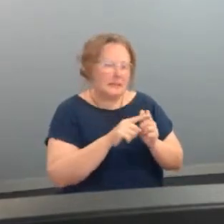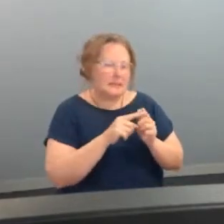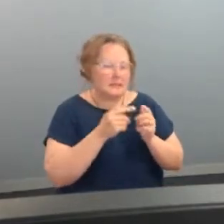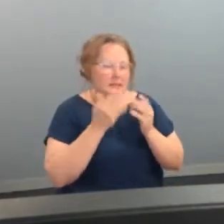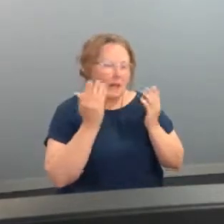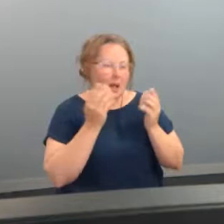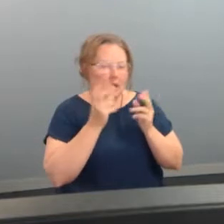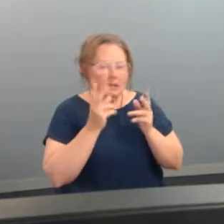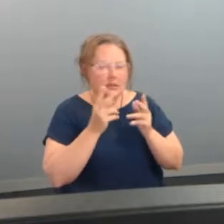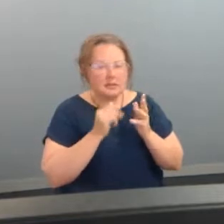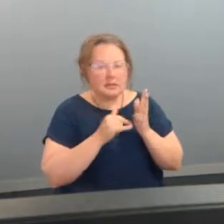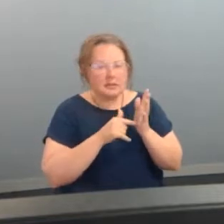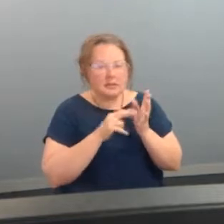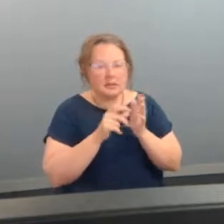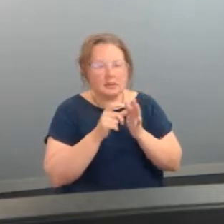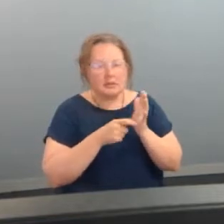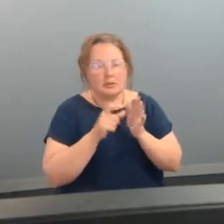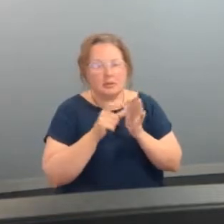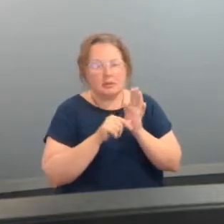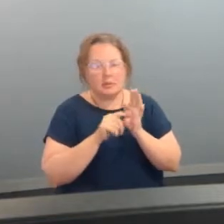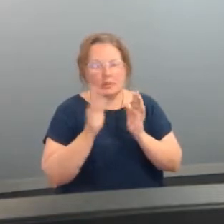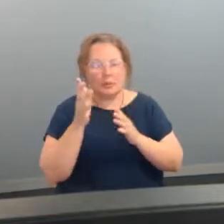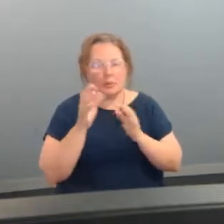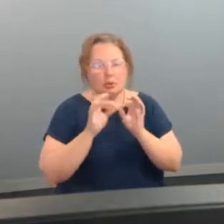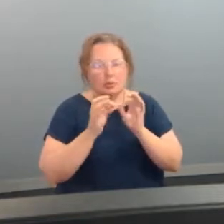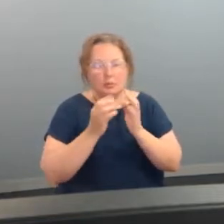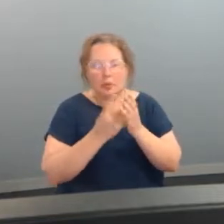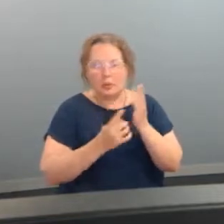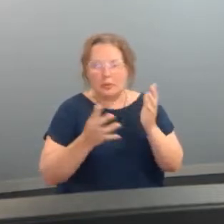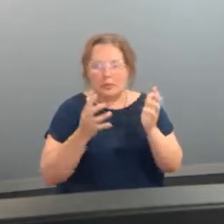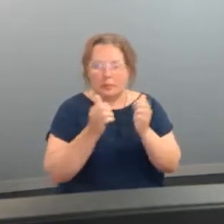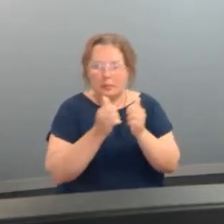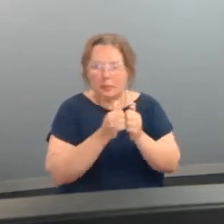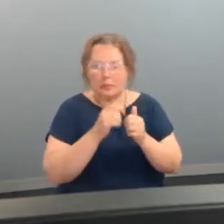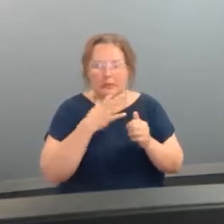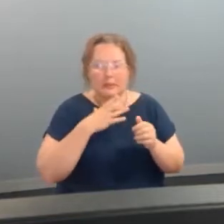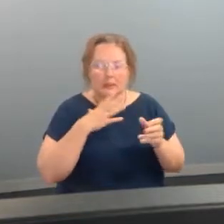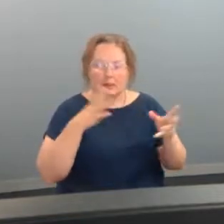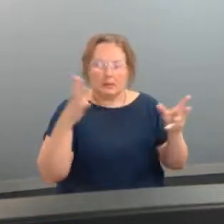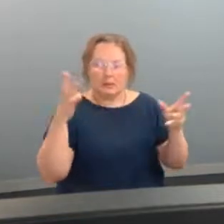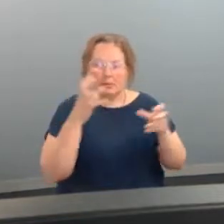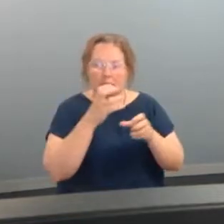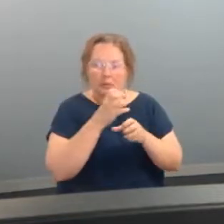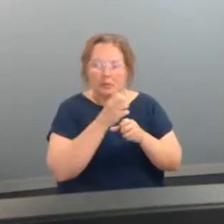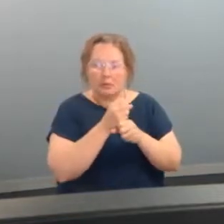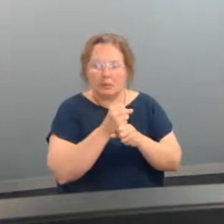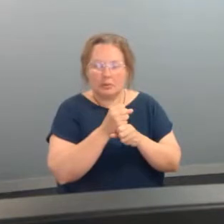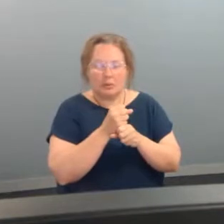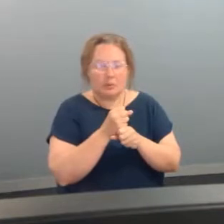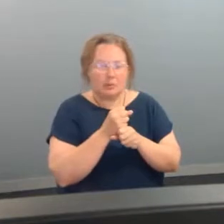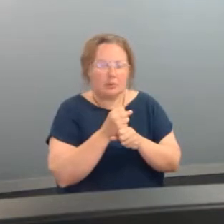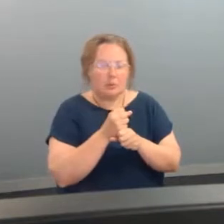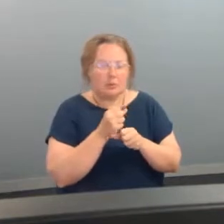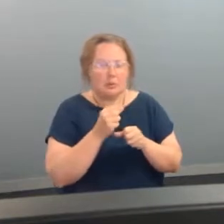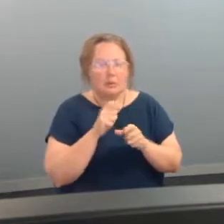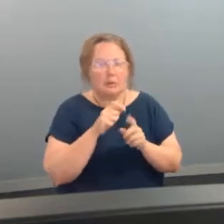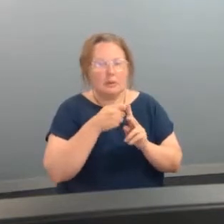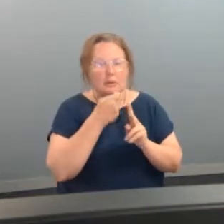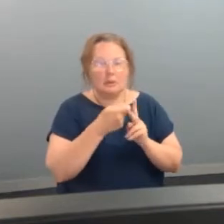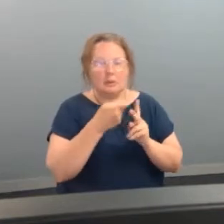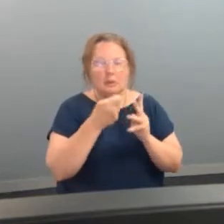just clicked over to 2 o' clock eastern daylight Eastern Daylight Standard Time , and our